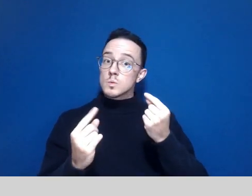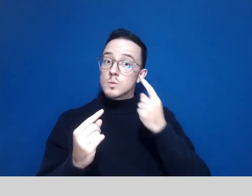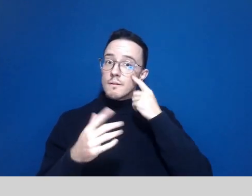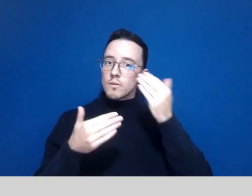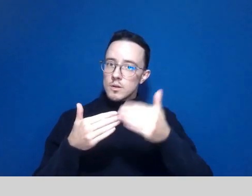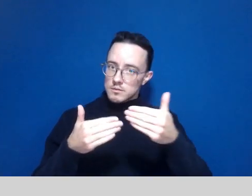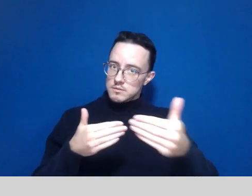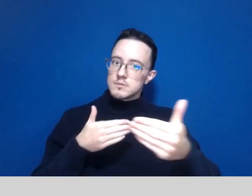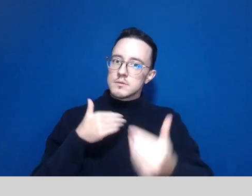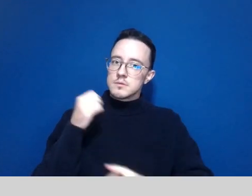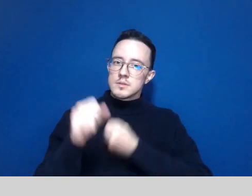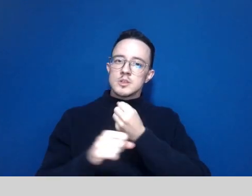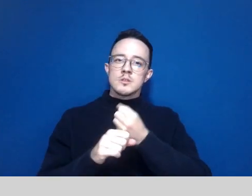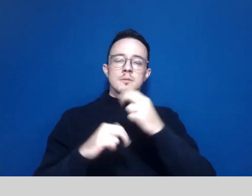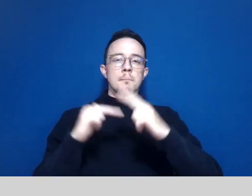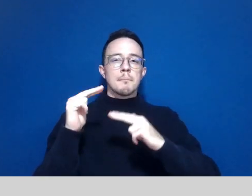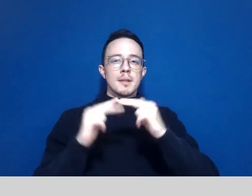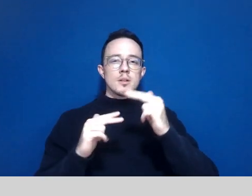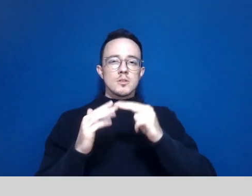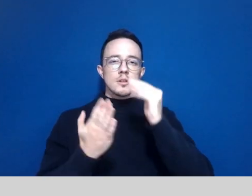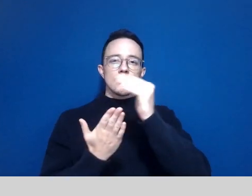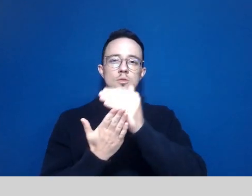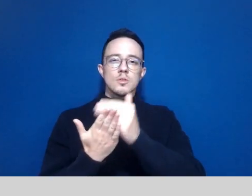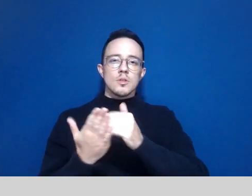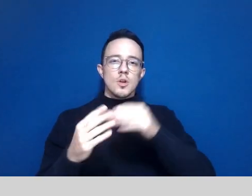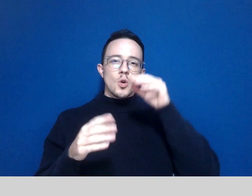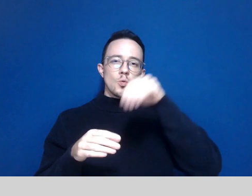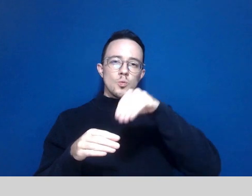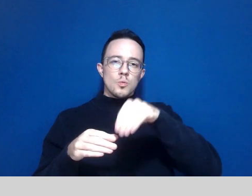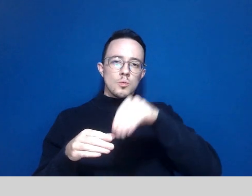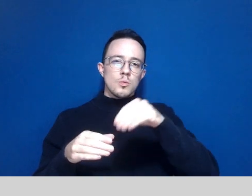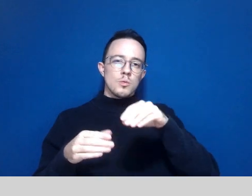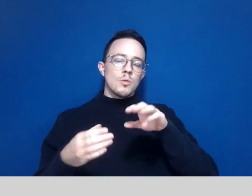in the upcoming year, is building a repository